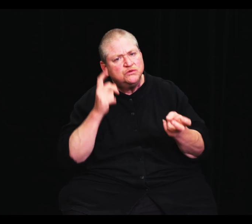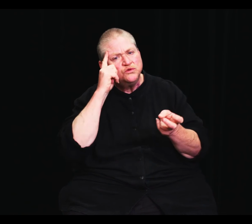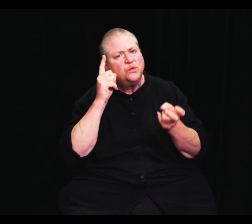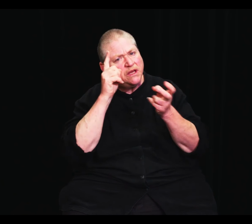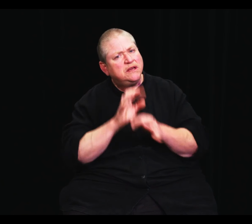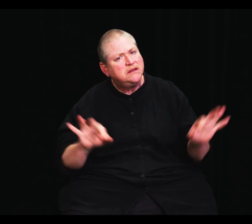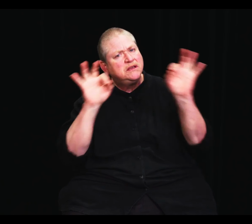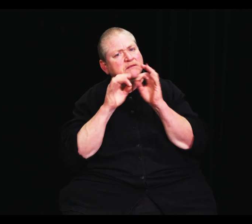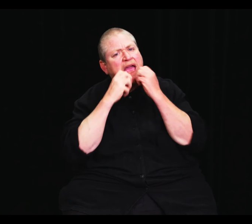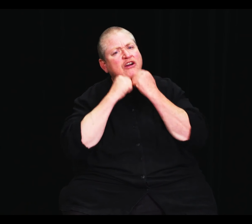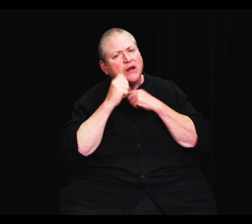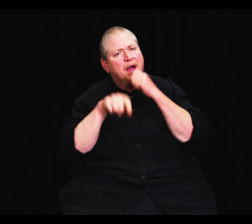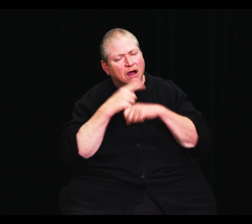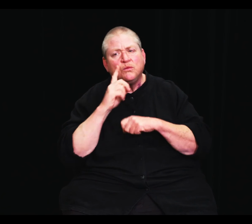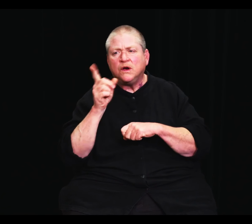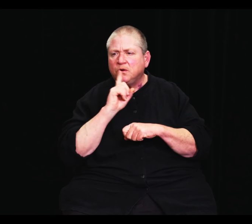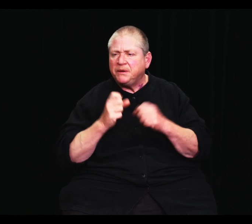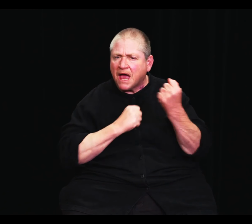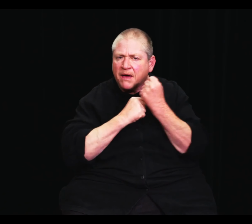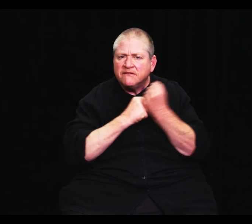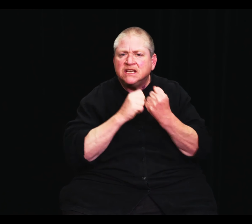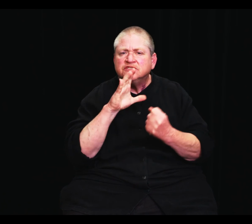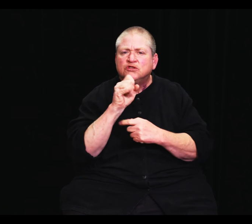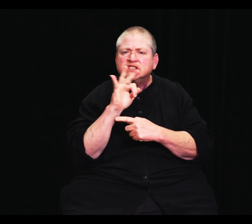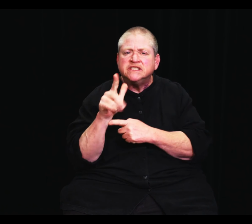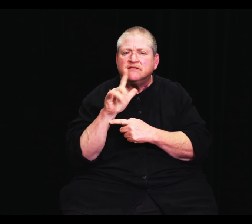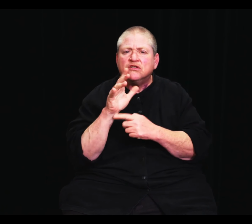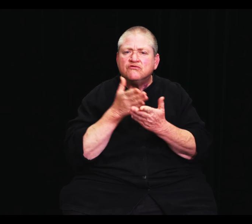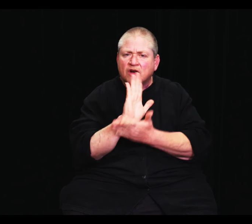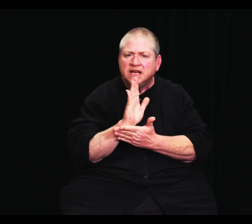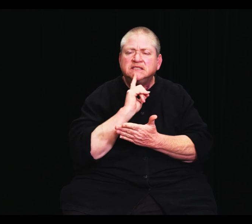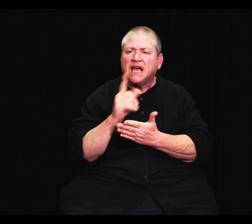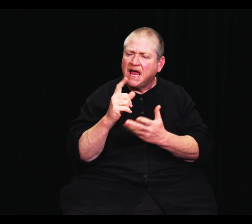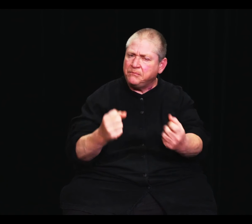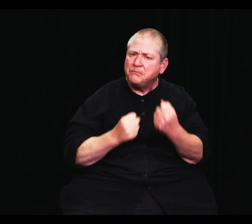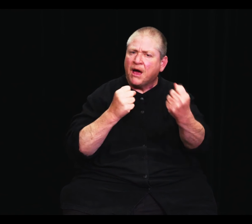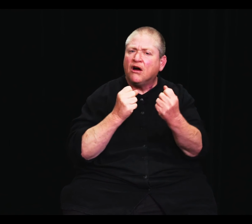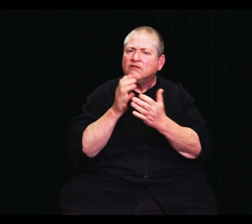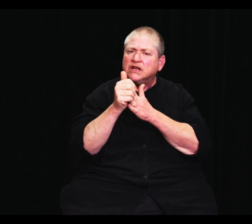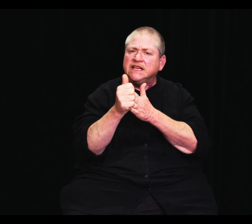to speaking with powerful faculty and staff about issues we felt dearly about. This is where it all happened.